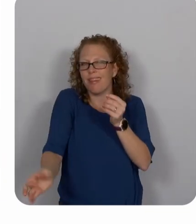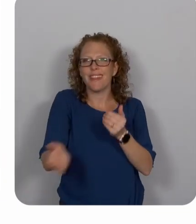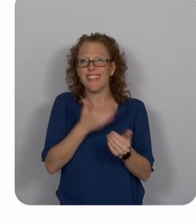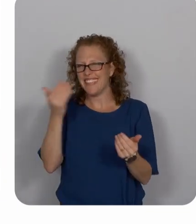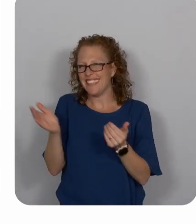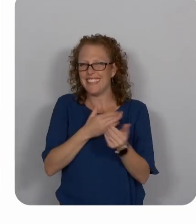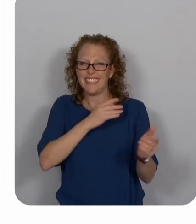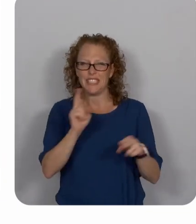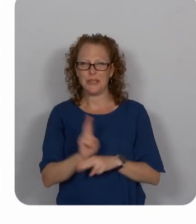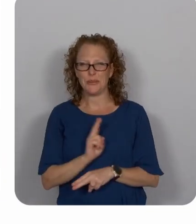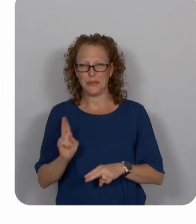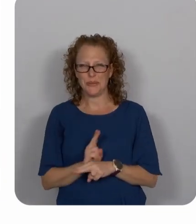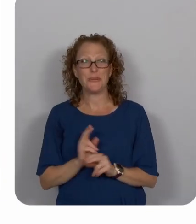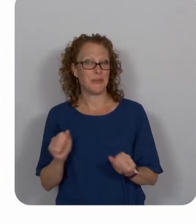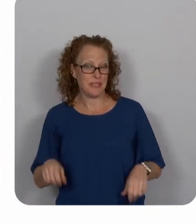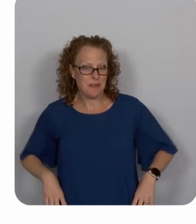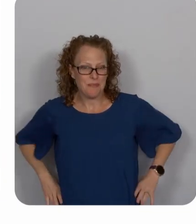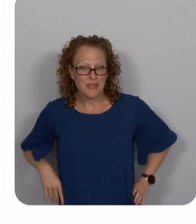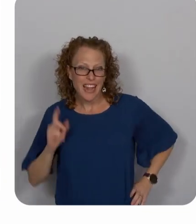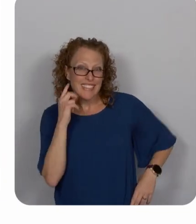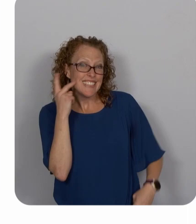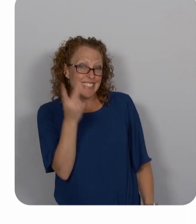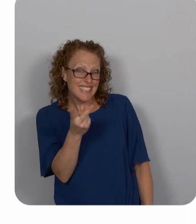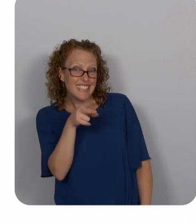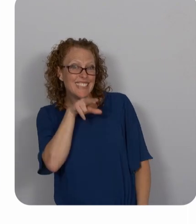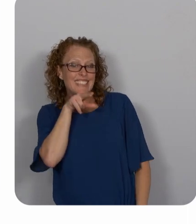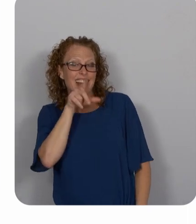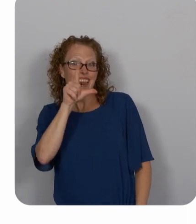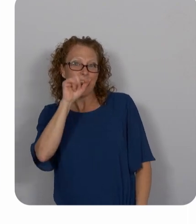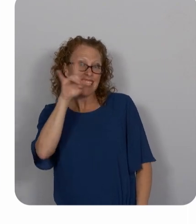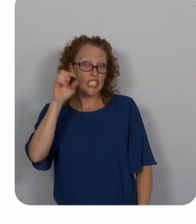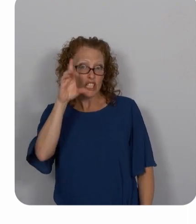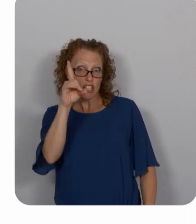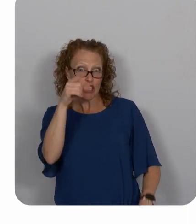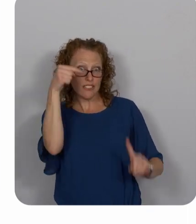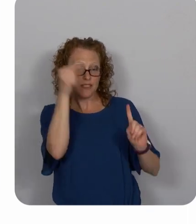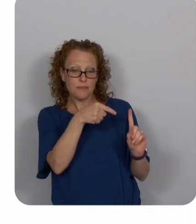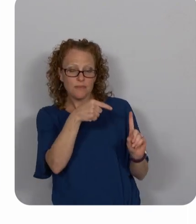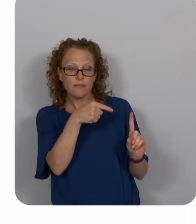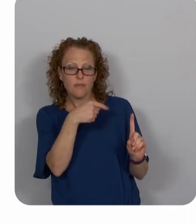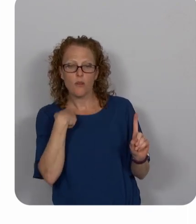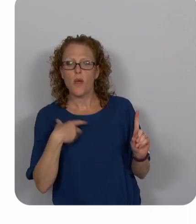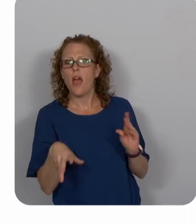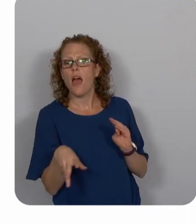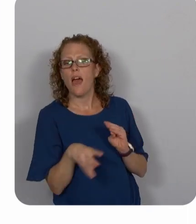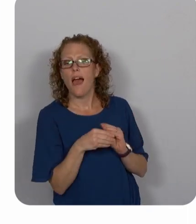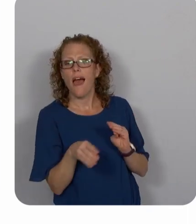Let's take a look at this lizard project. Adding shadows here is as simple as three steps.